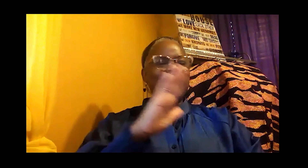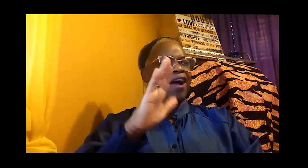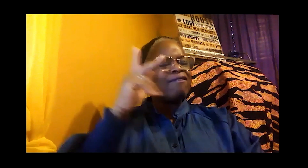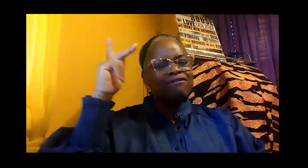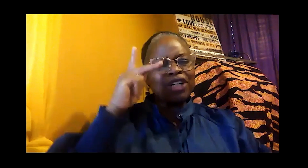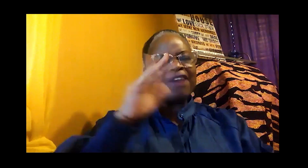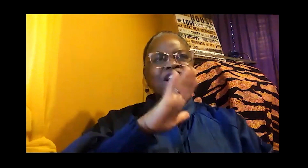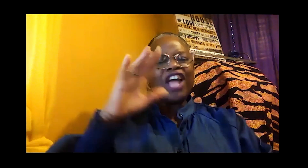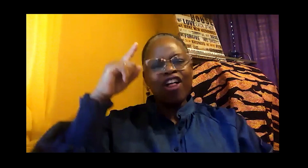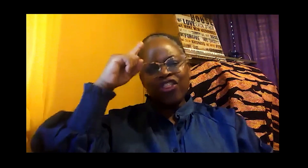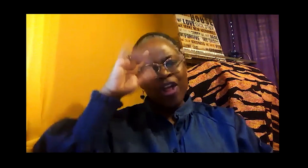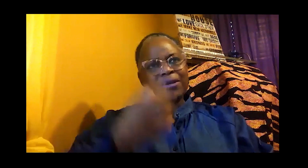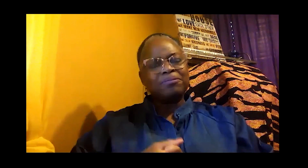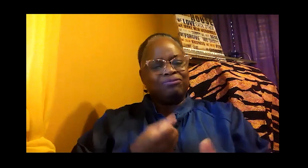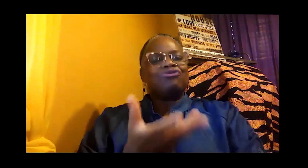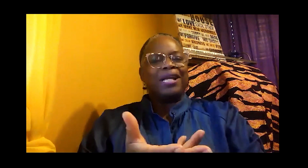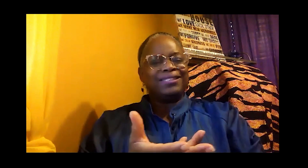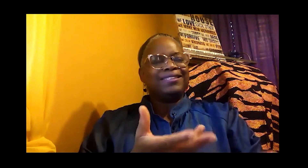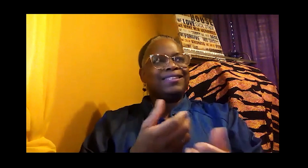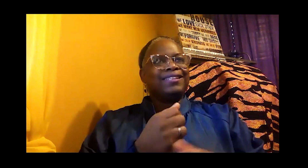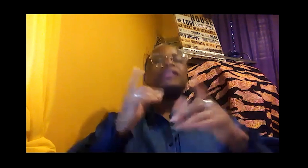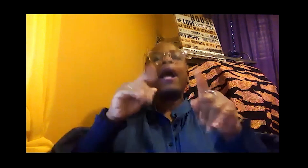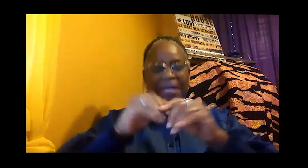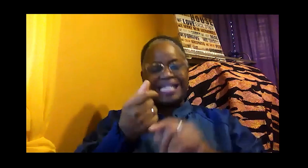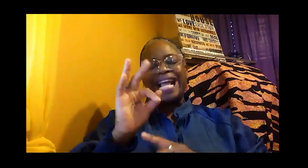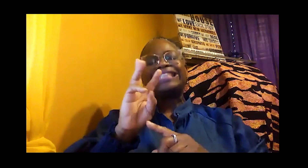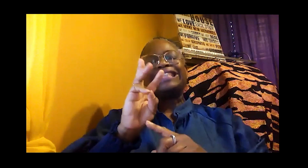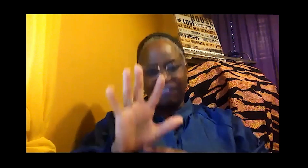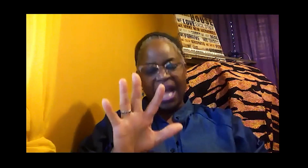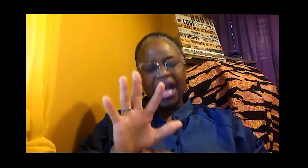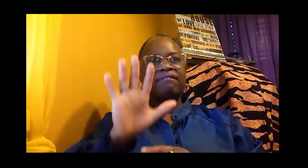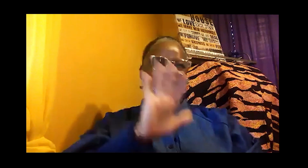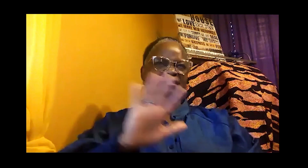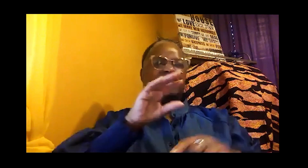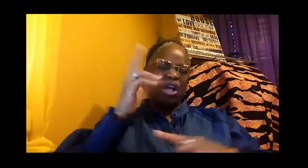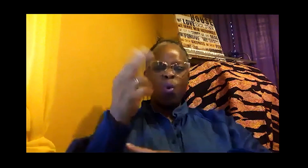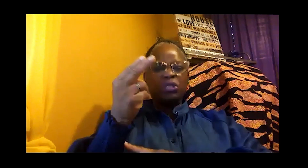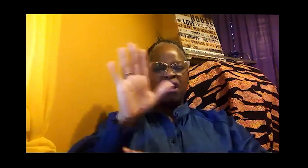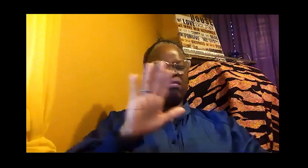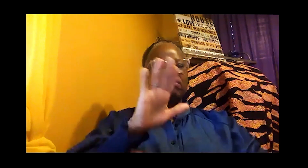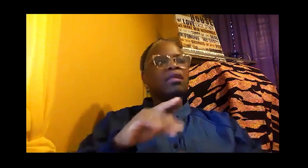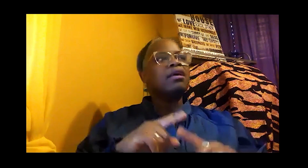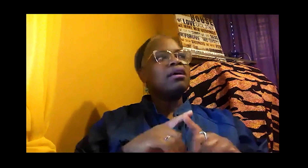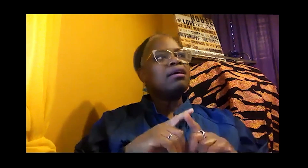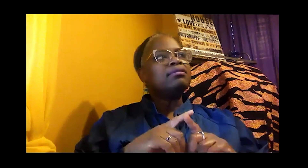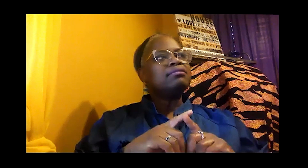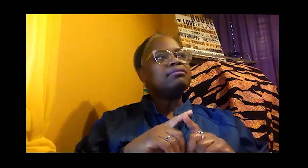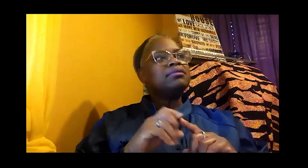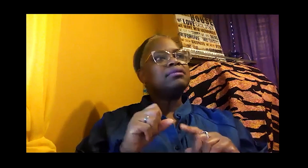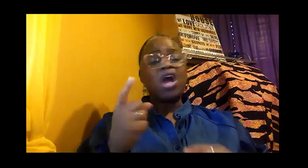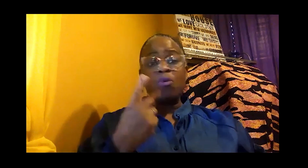philosophical theories and ideas regarding life. This takes place in 1965 in a hotel setting.